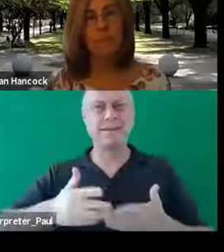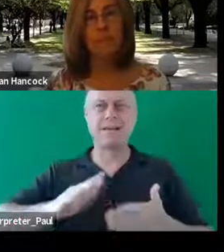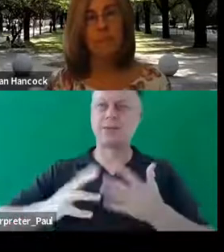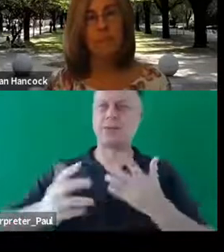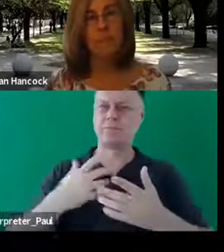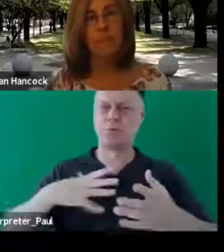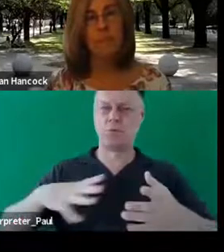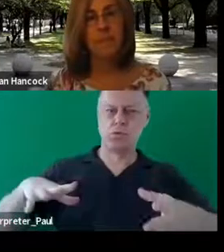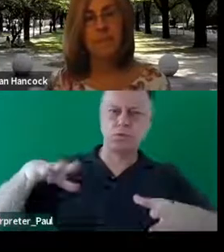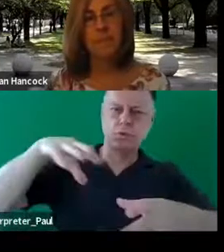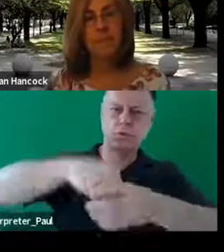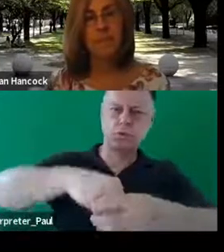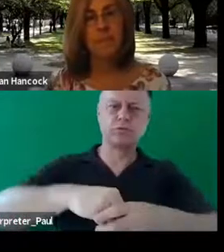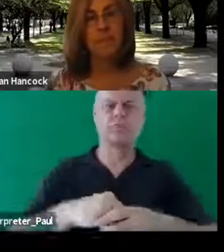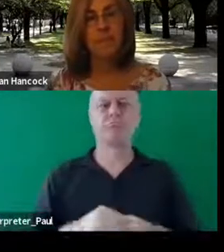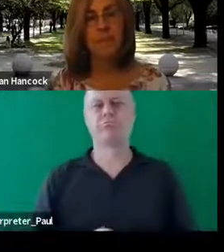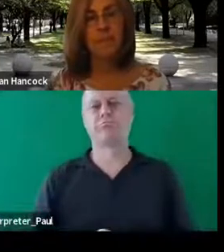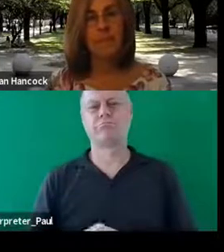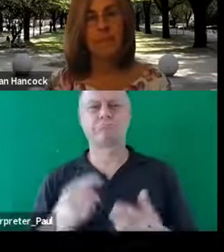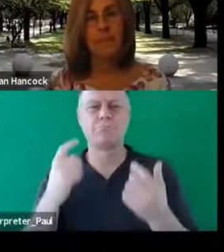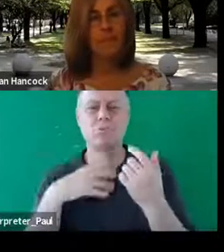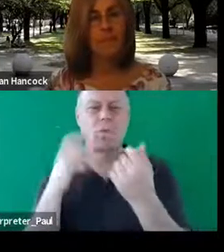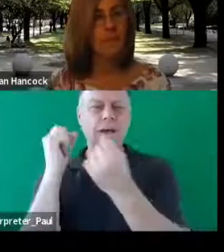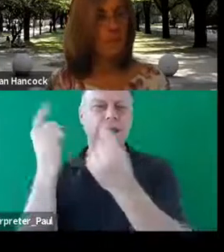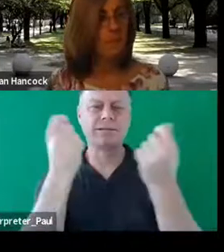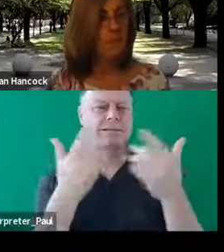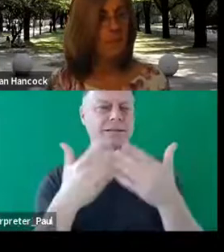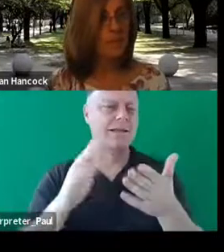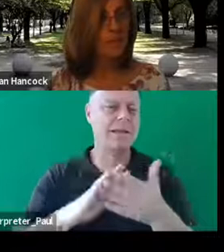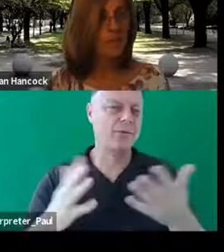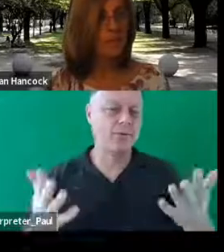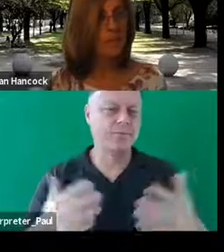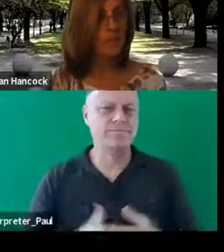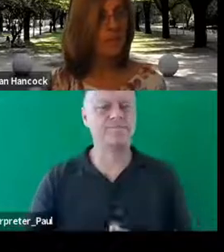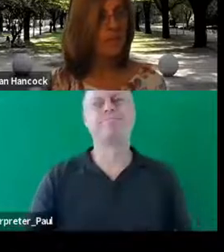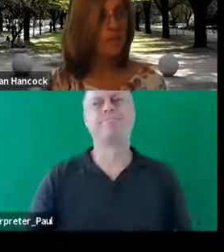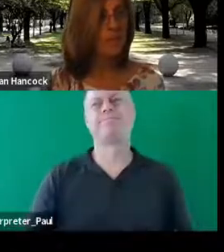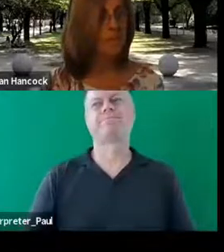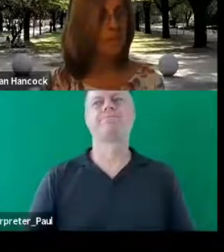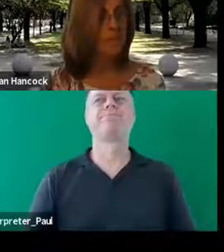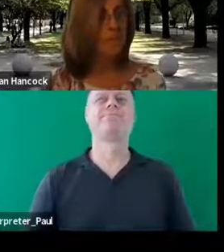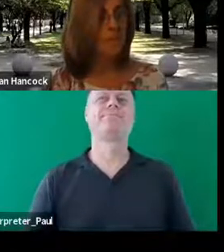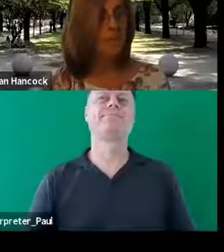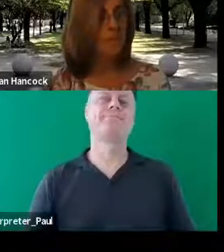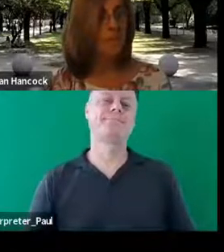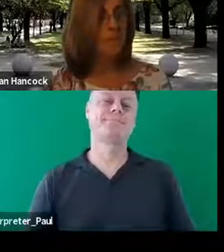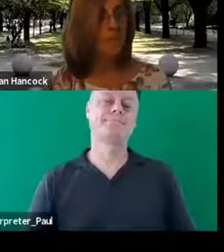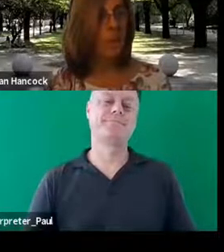create more understanding, and also have something available that the people with autism didn't have